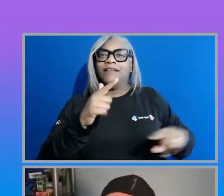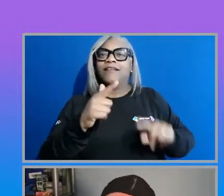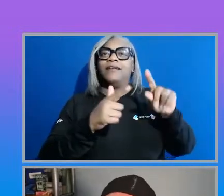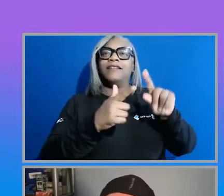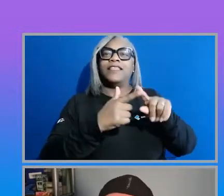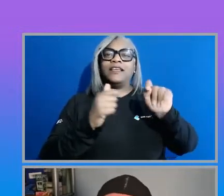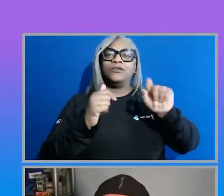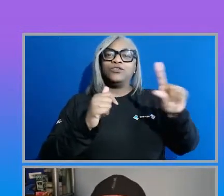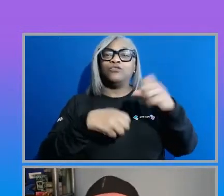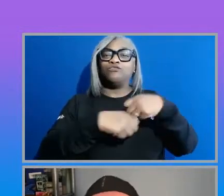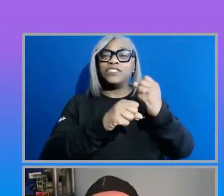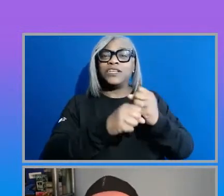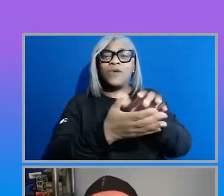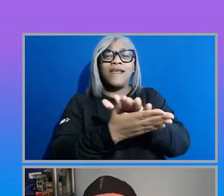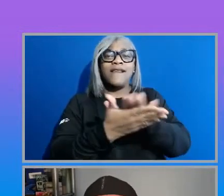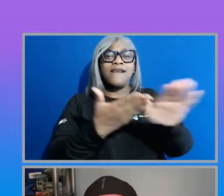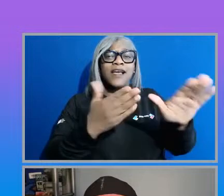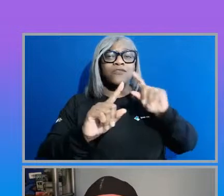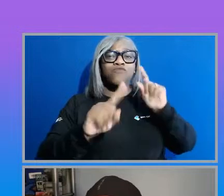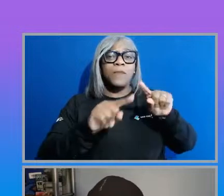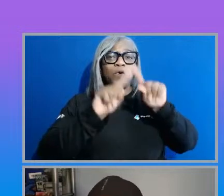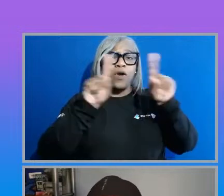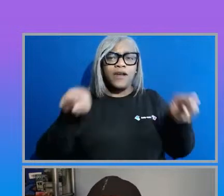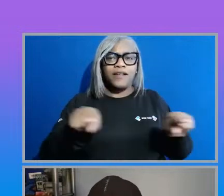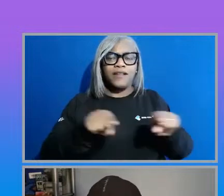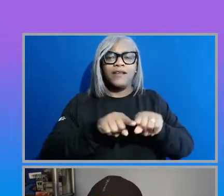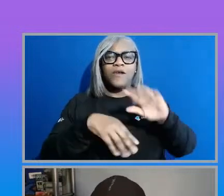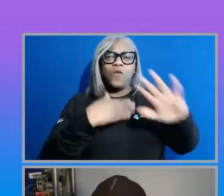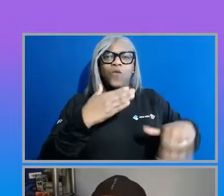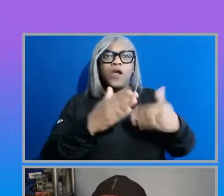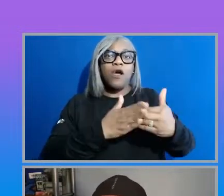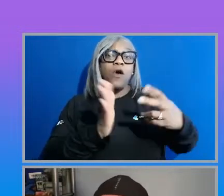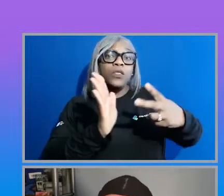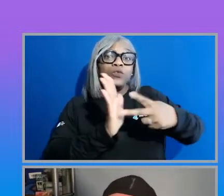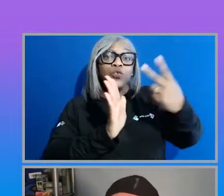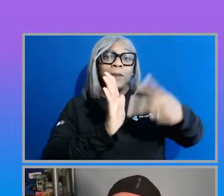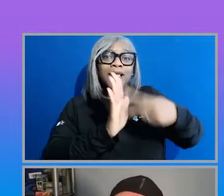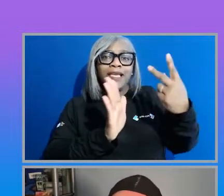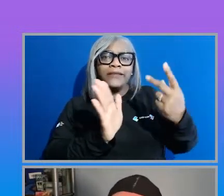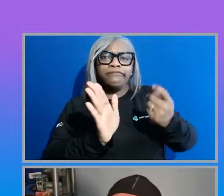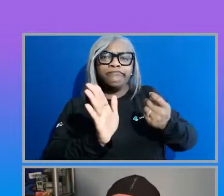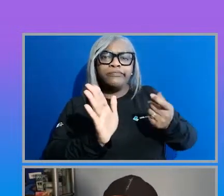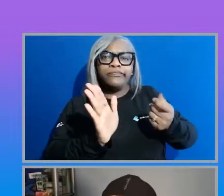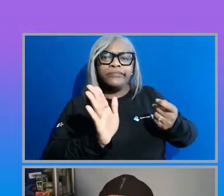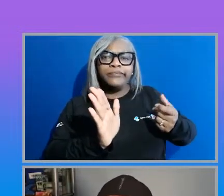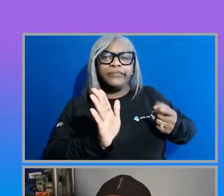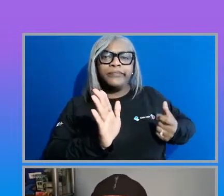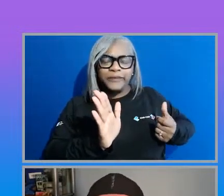then going to generate a really nice report with all duplicates removed, which is really cool.